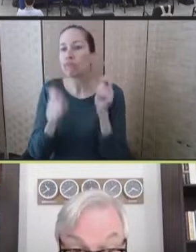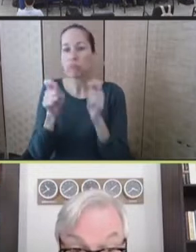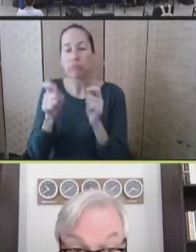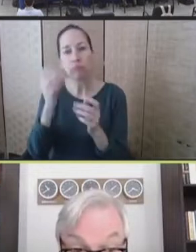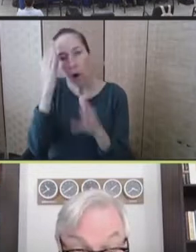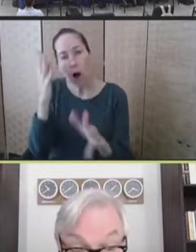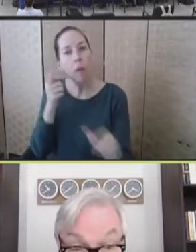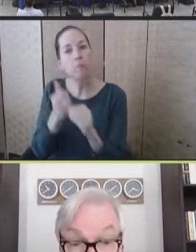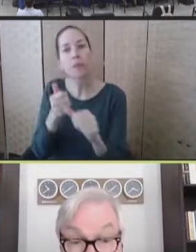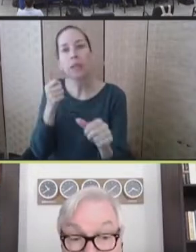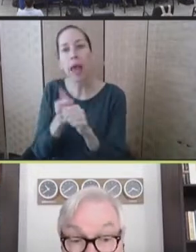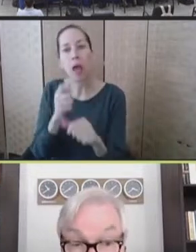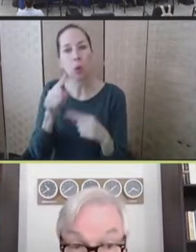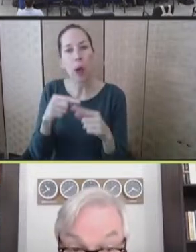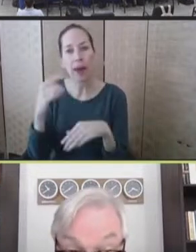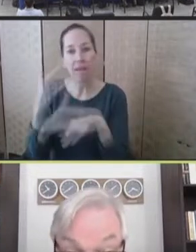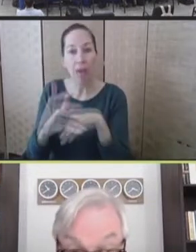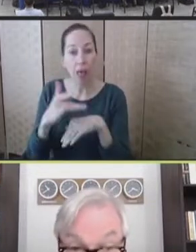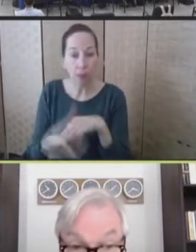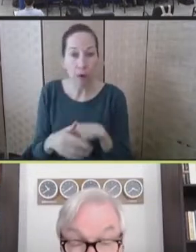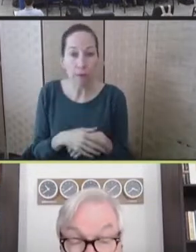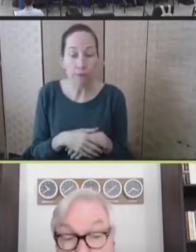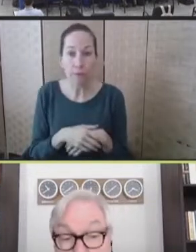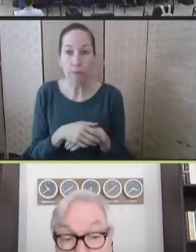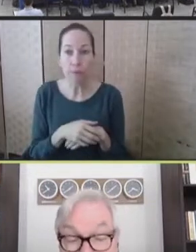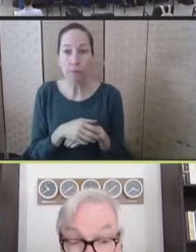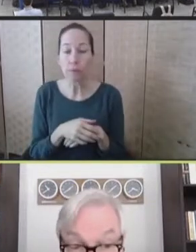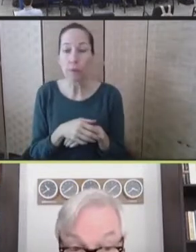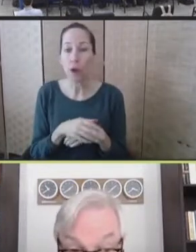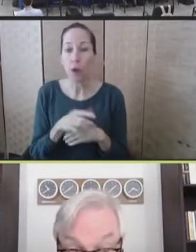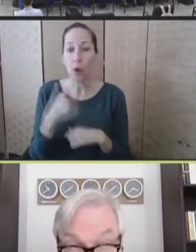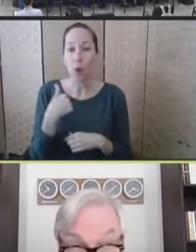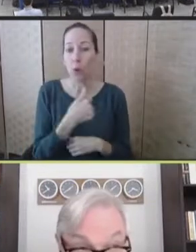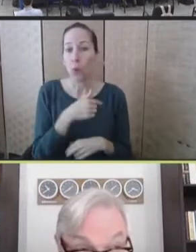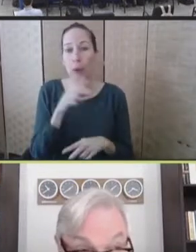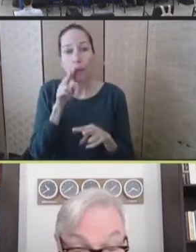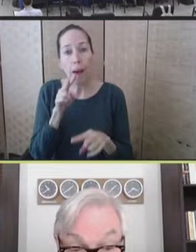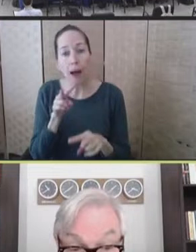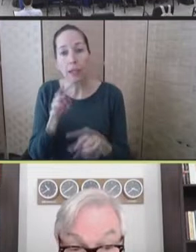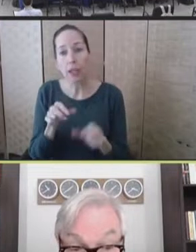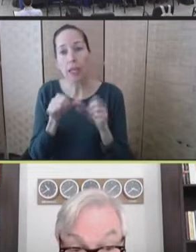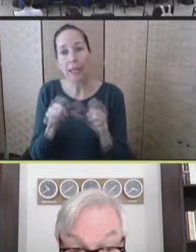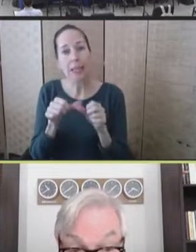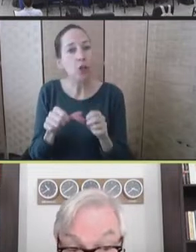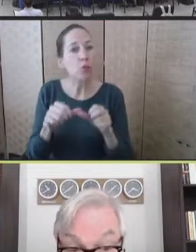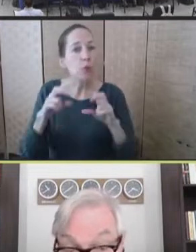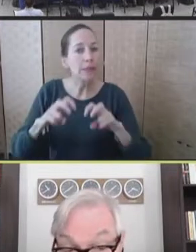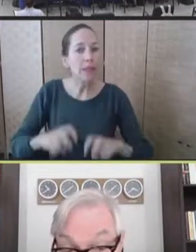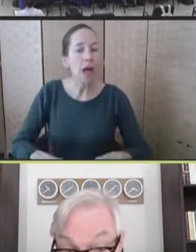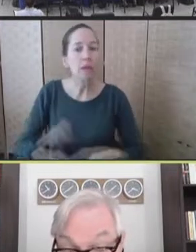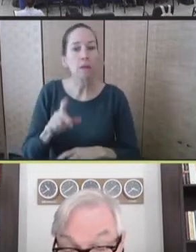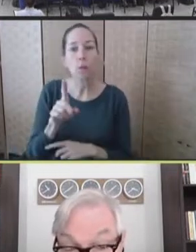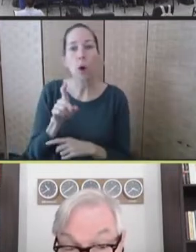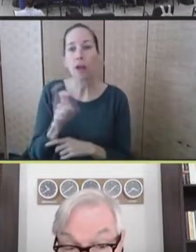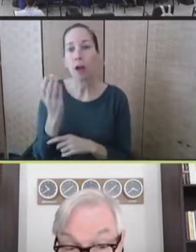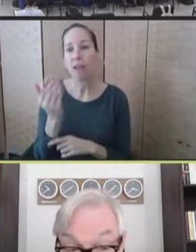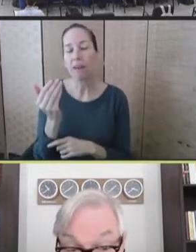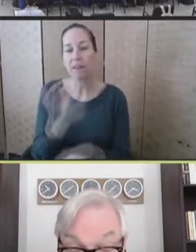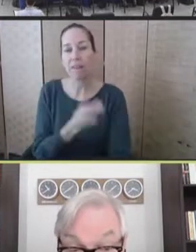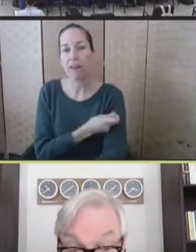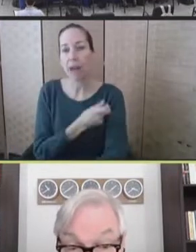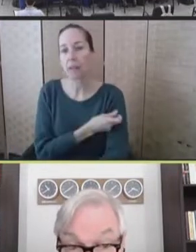Within this, we are monitoring and continuing to assess 150 vaccine candidates that are